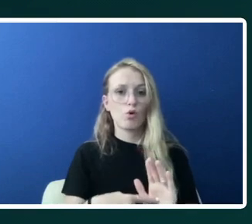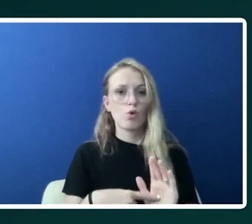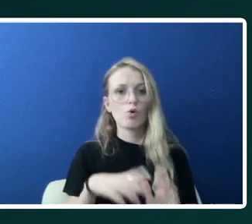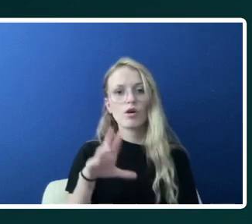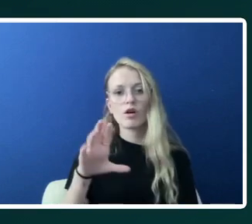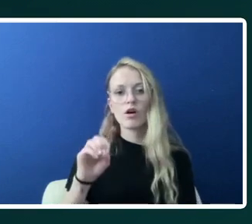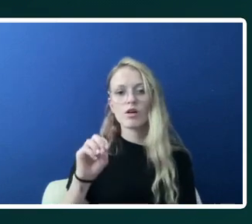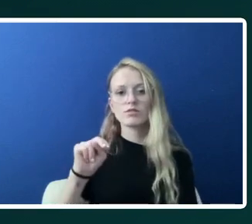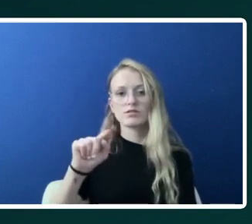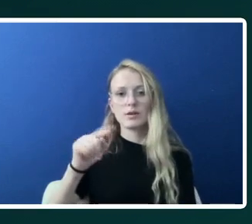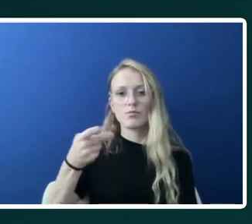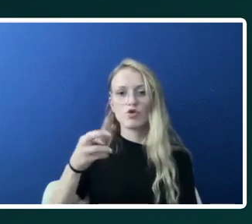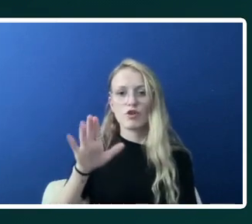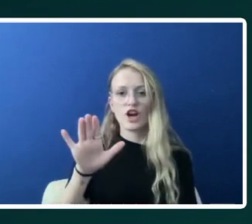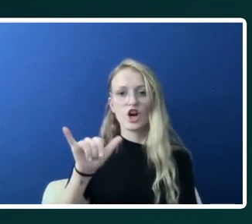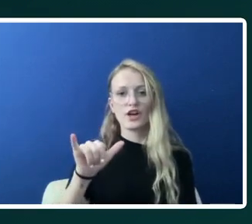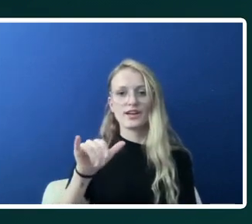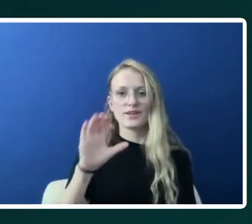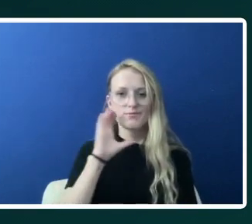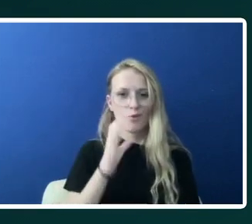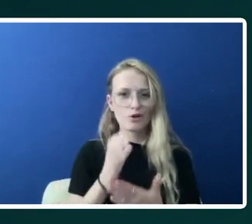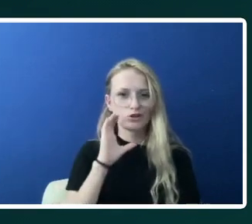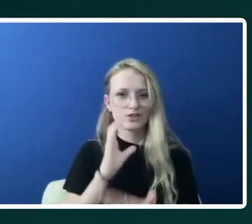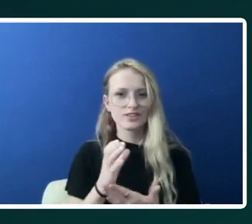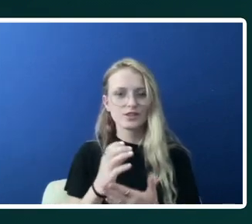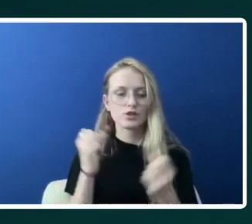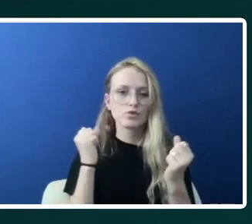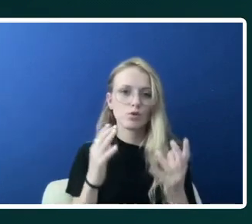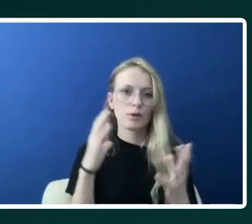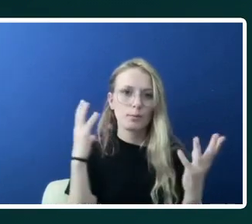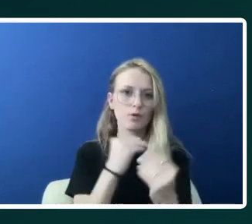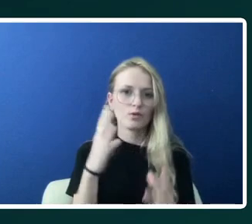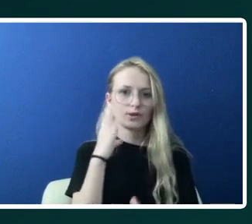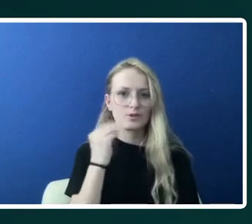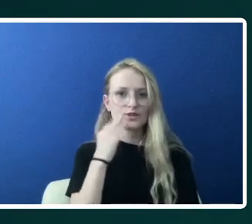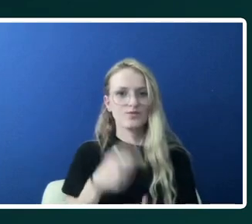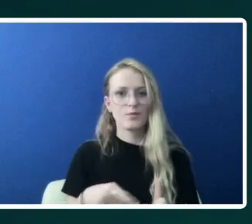this workshop. I think this one might have been my favorite. But I want to share just a few of these